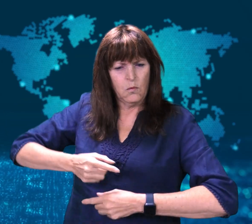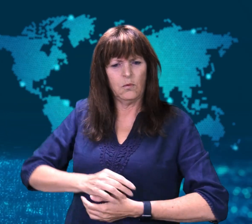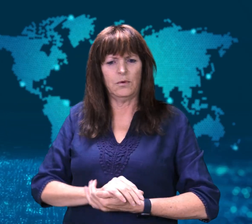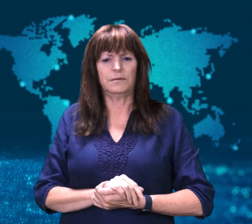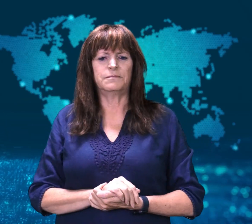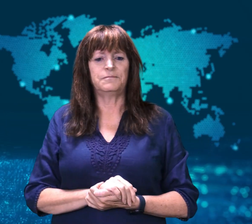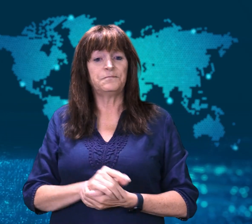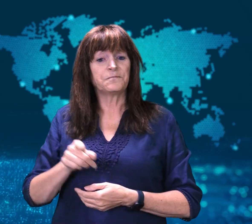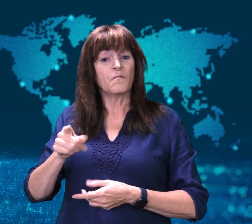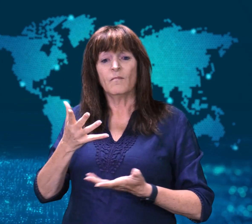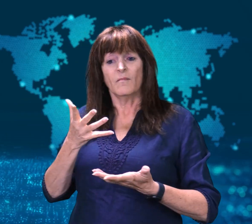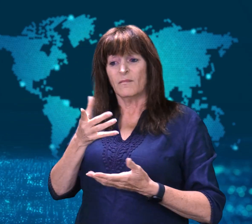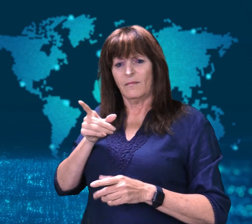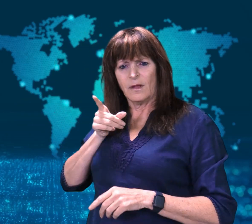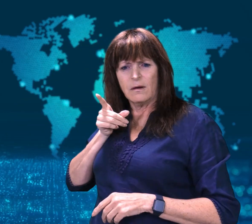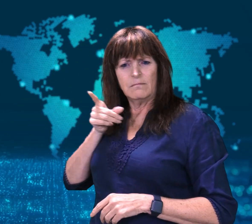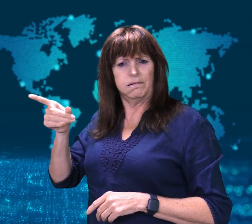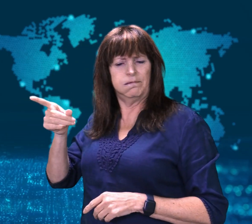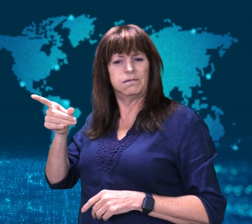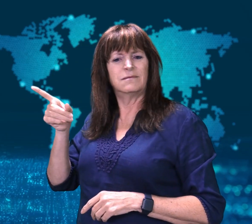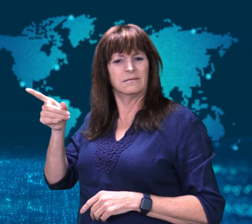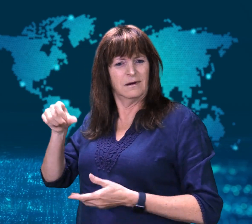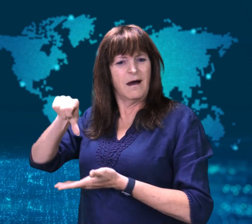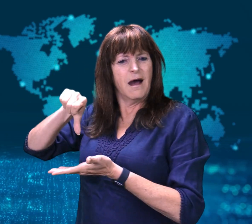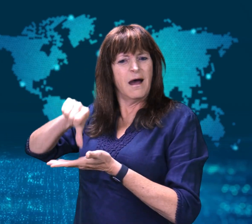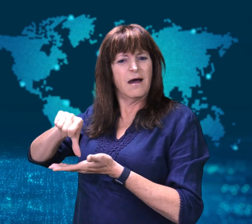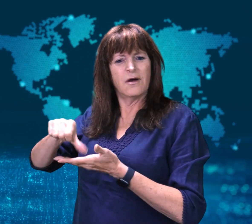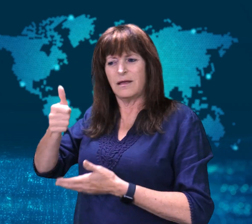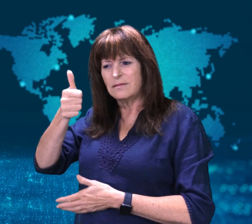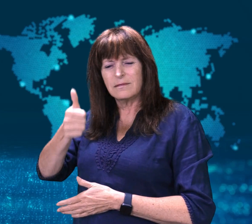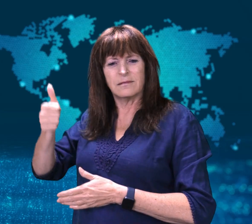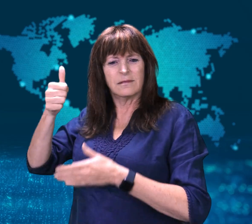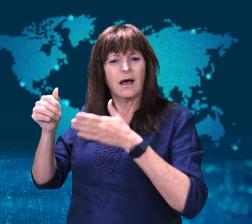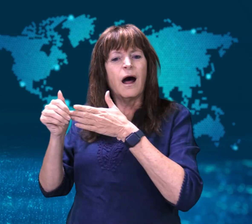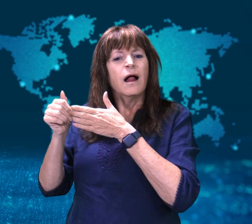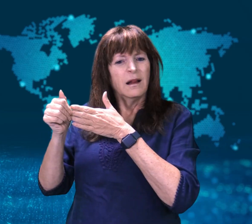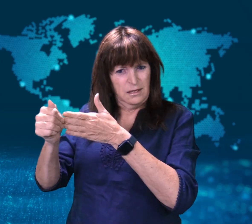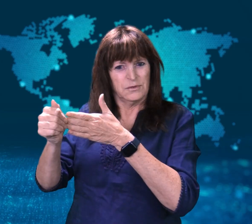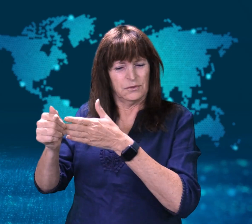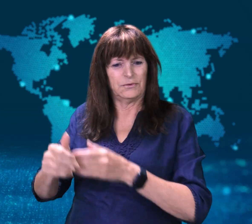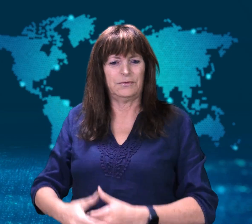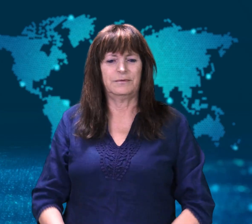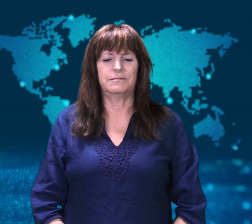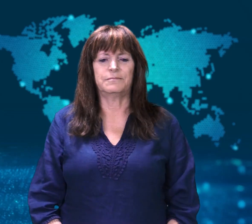referring to Iran’s Supreme Leader.